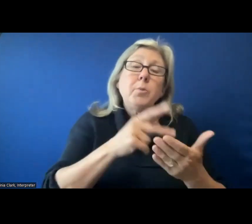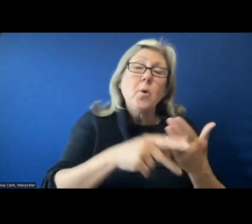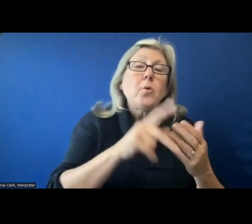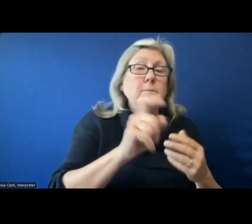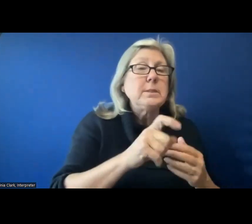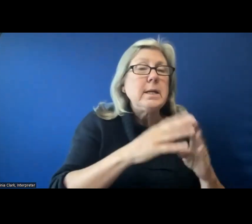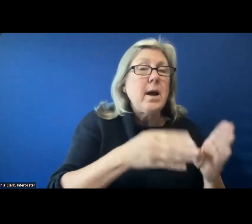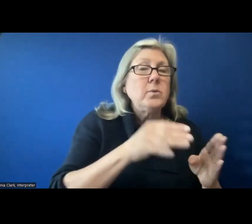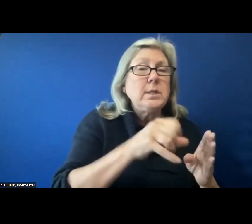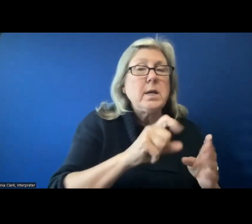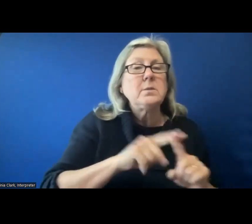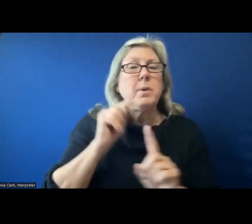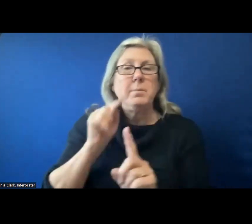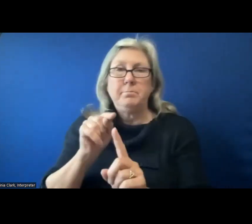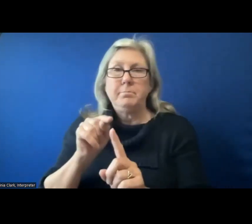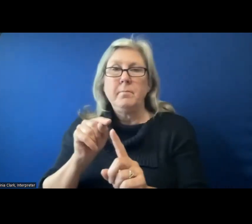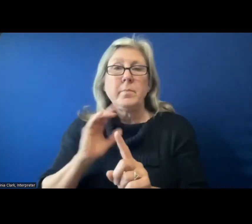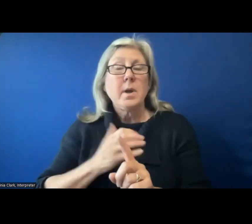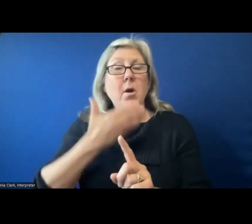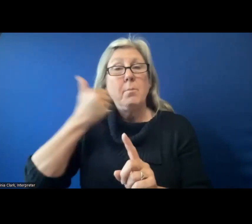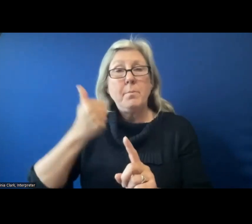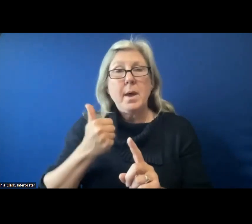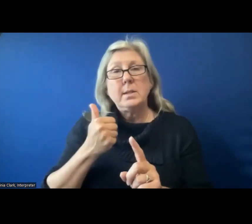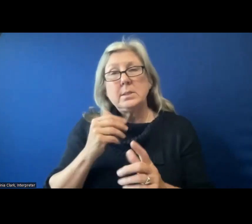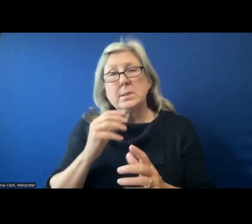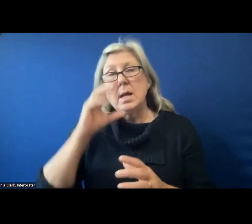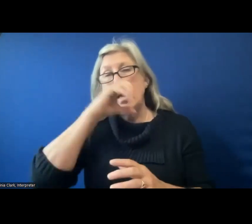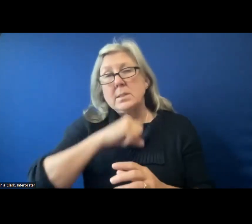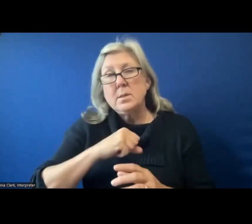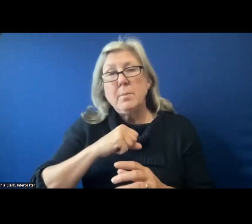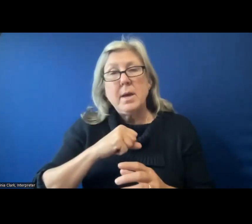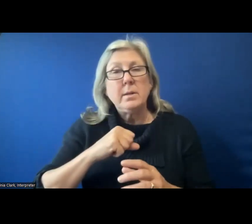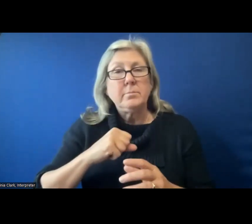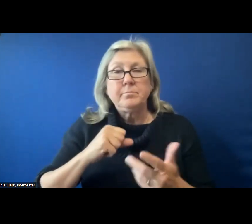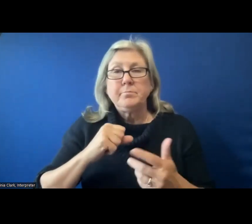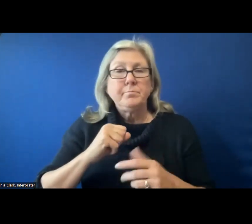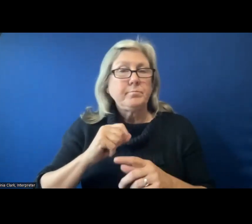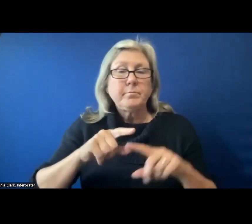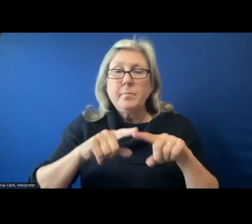But our best estimate based on a multiplier that is based on research that came out of